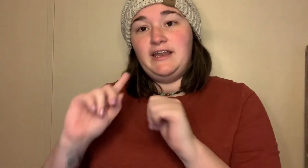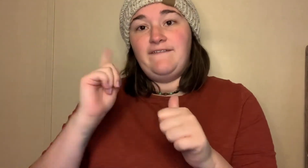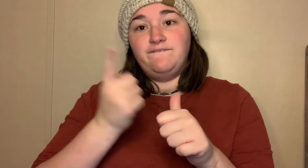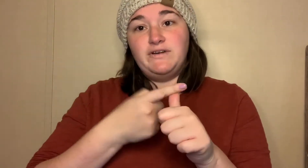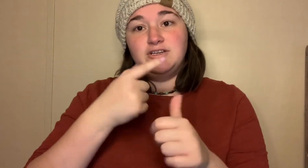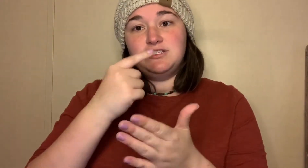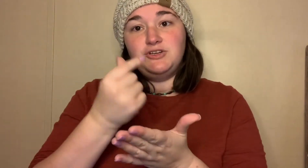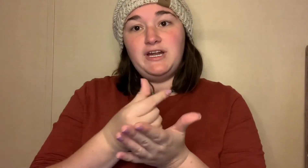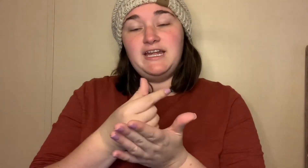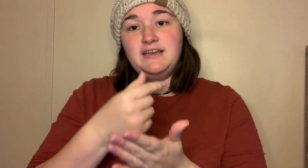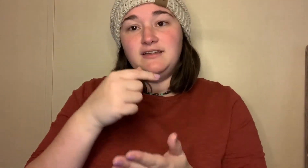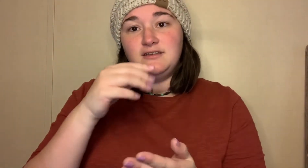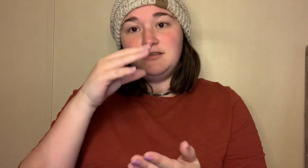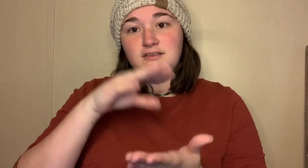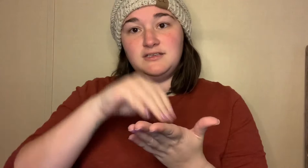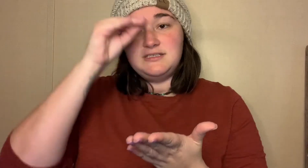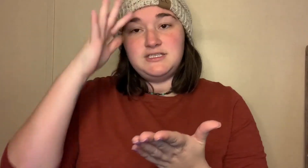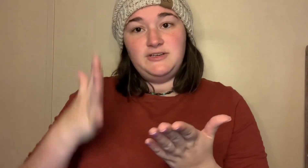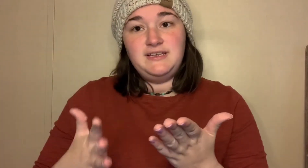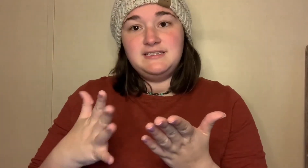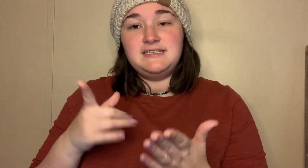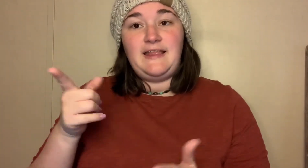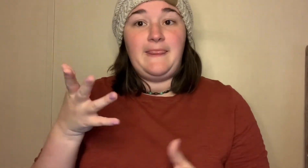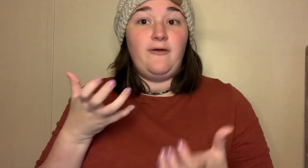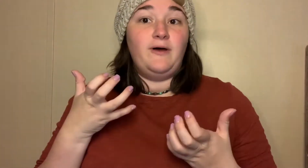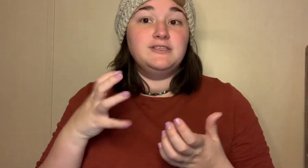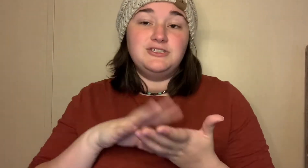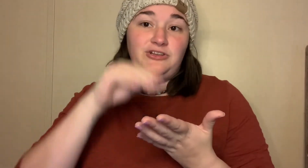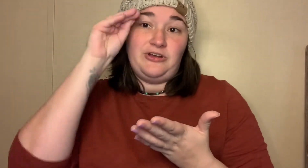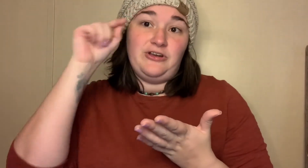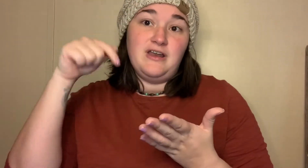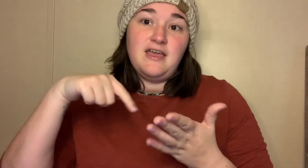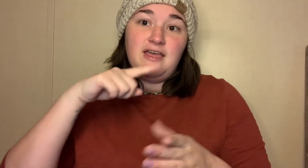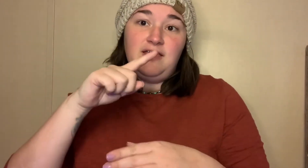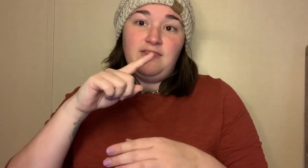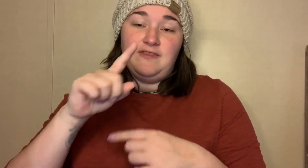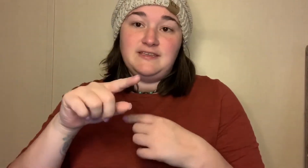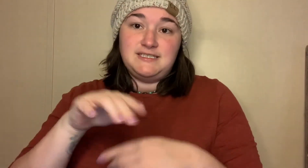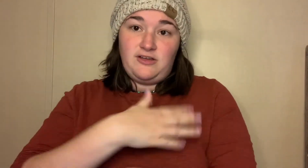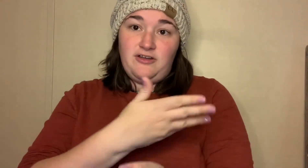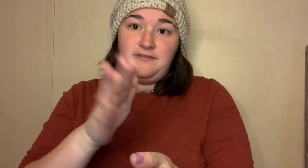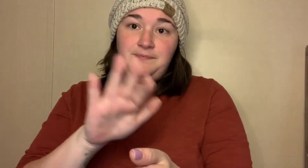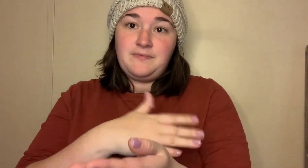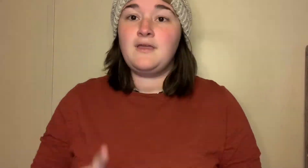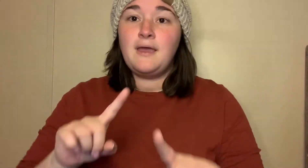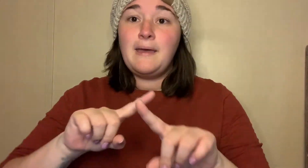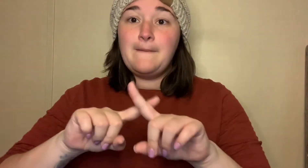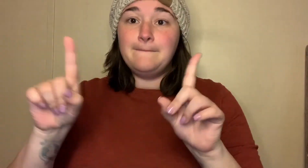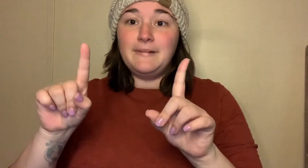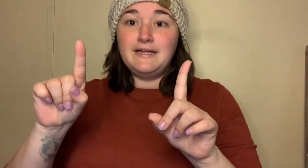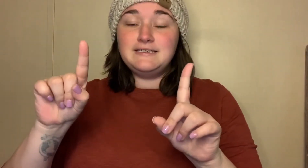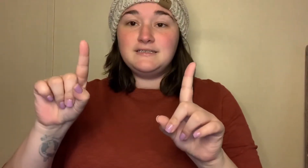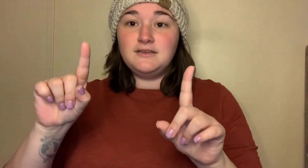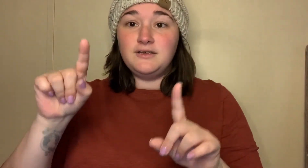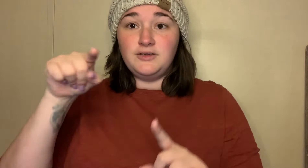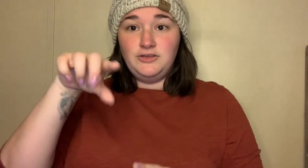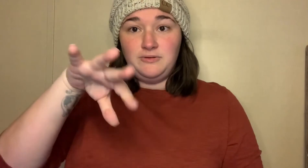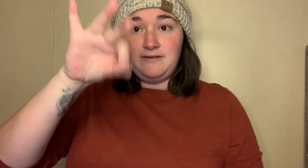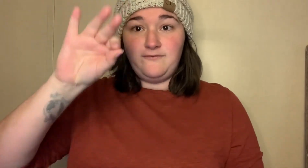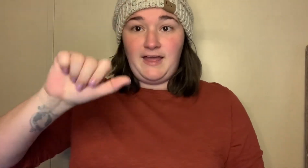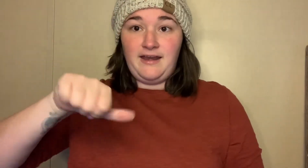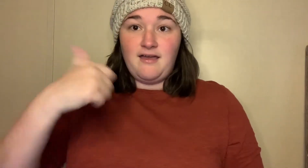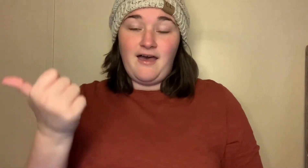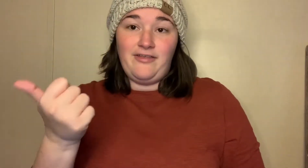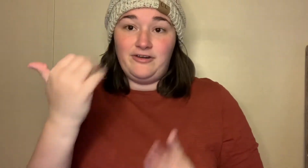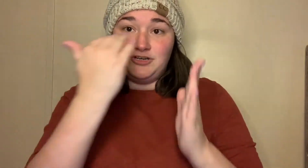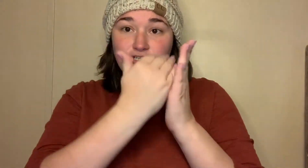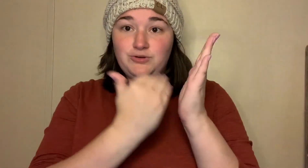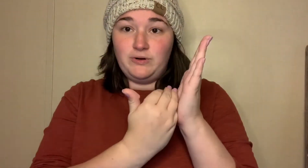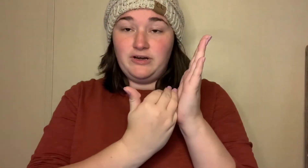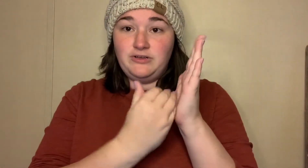and first grade students and they want to learn this song but you can find other tutorials